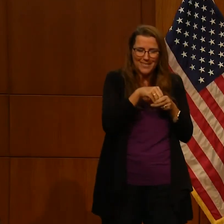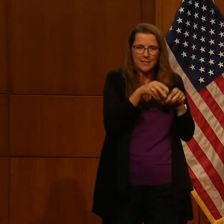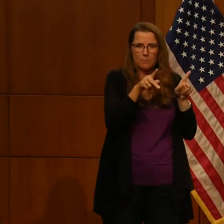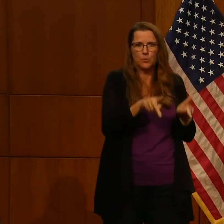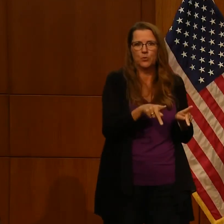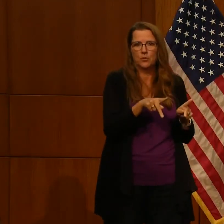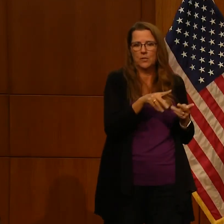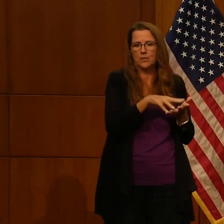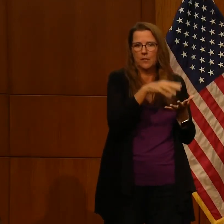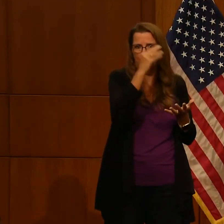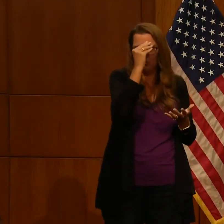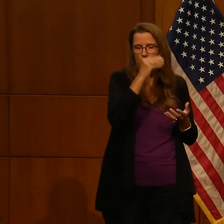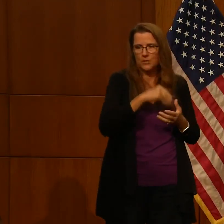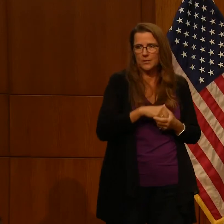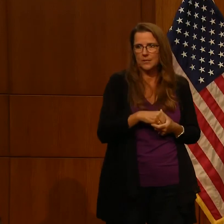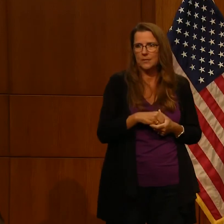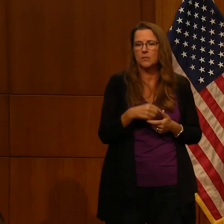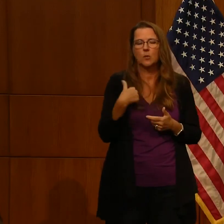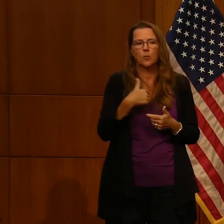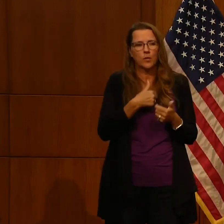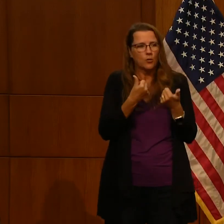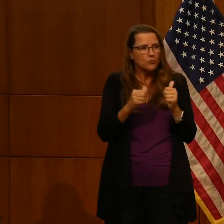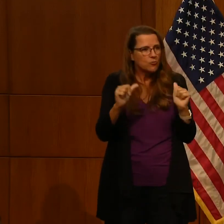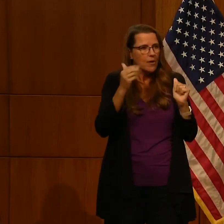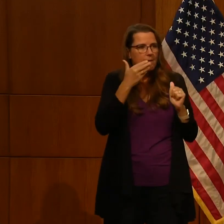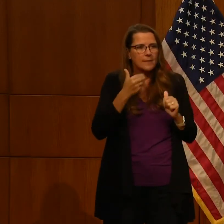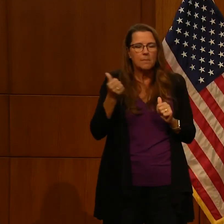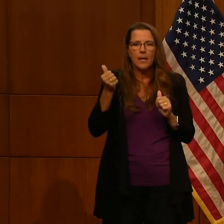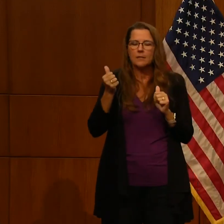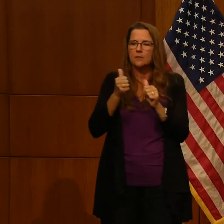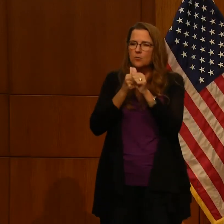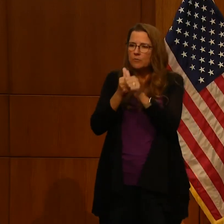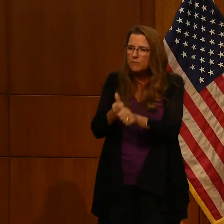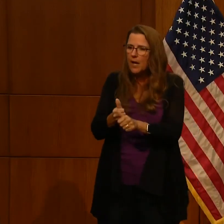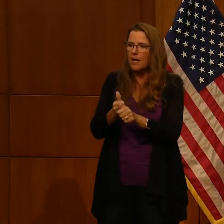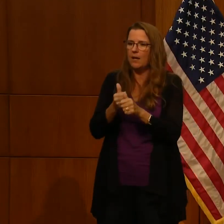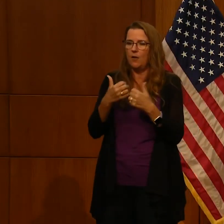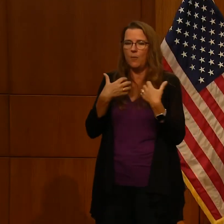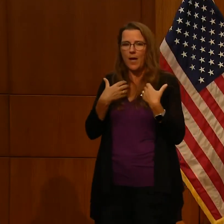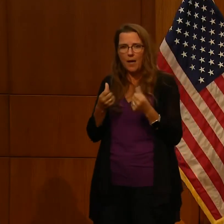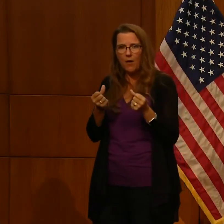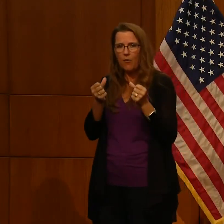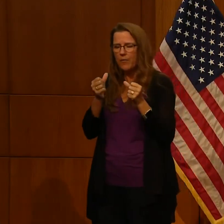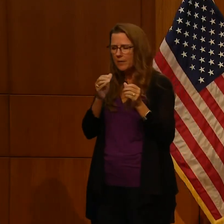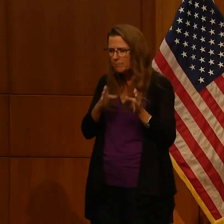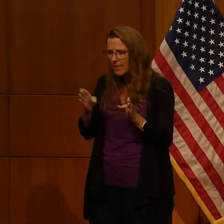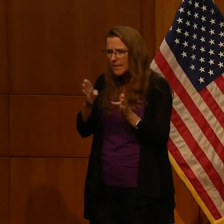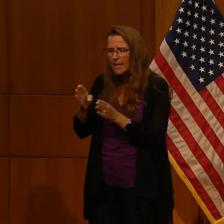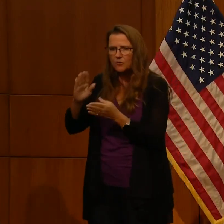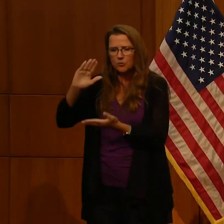MAJORITY OF OUR STUDENTS DO BEST IN PERSON. AND SO WE'RE